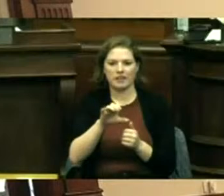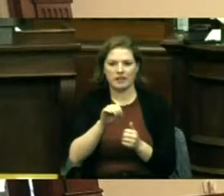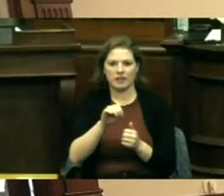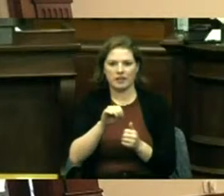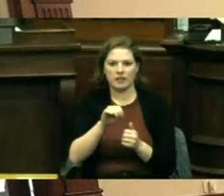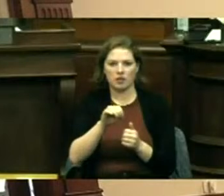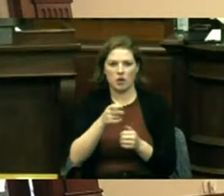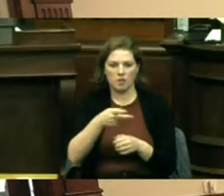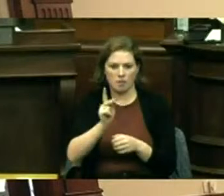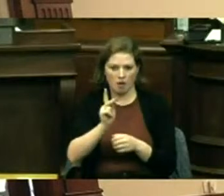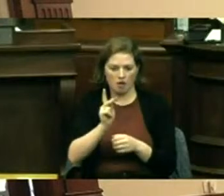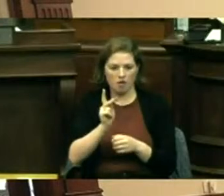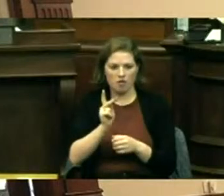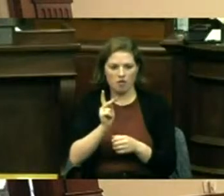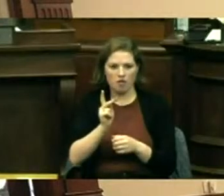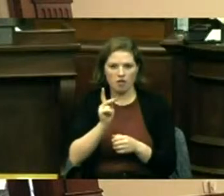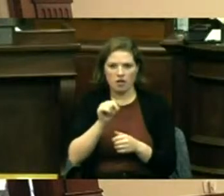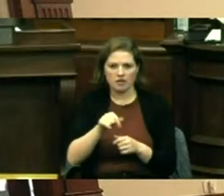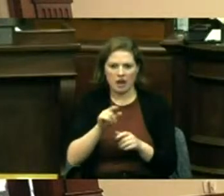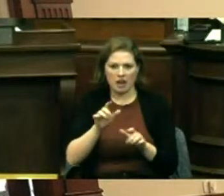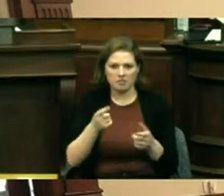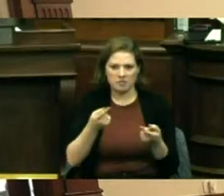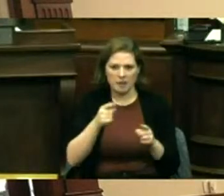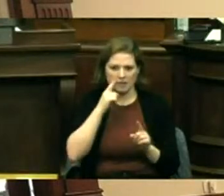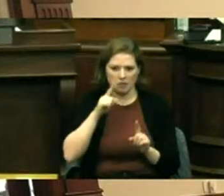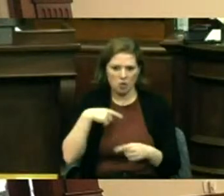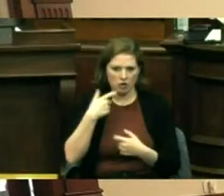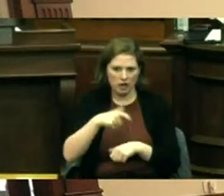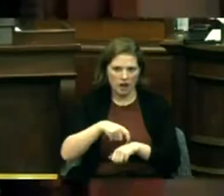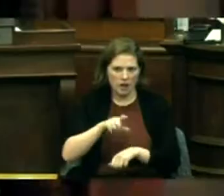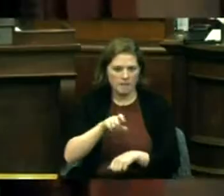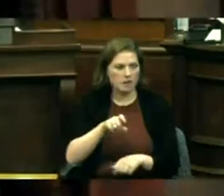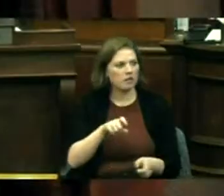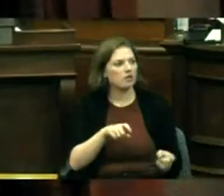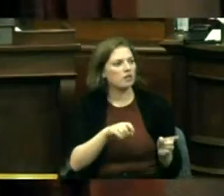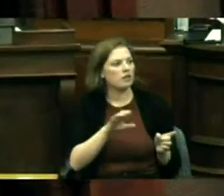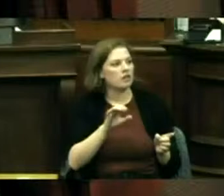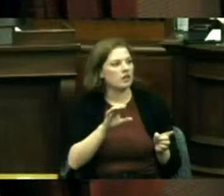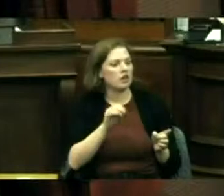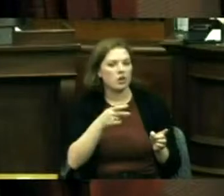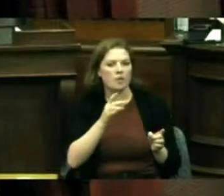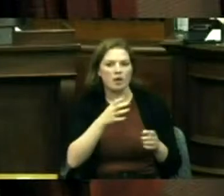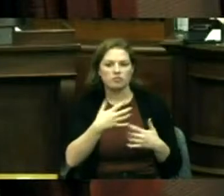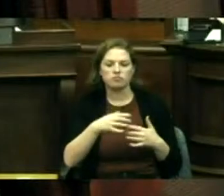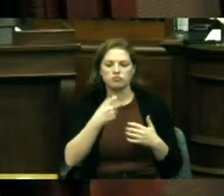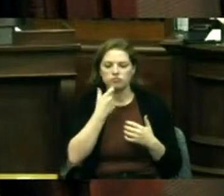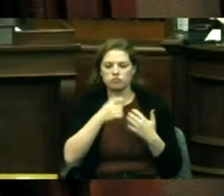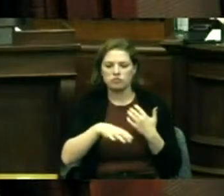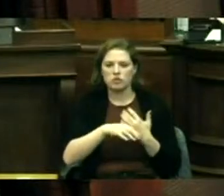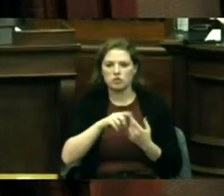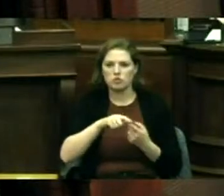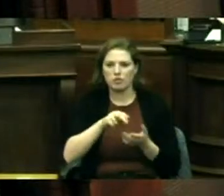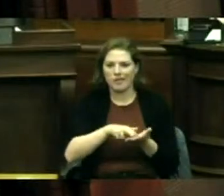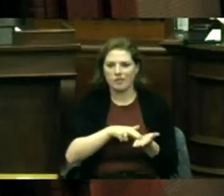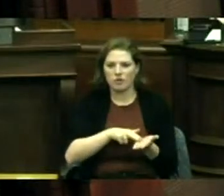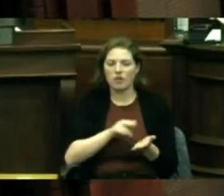with Eco Park. Is that has that